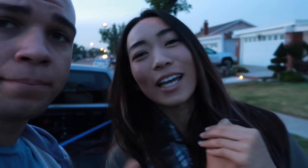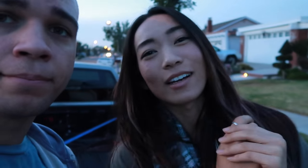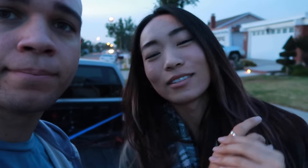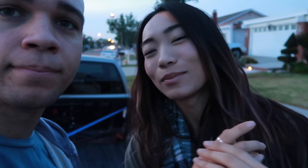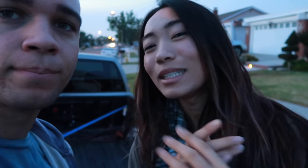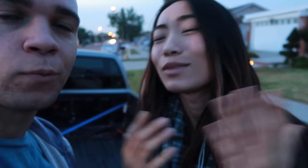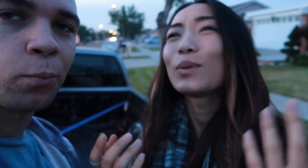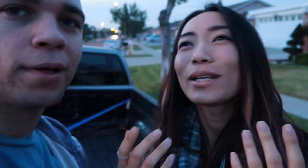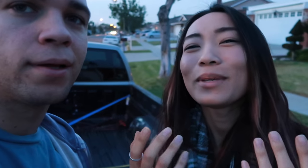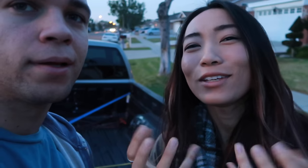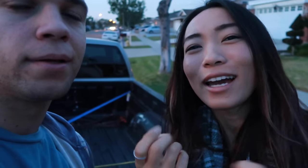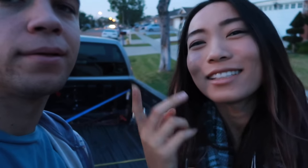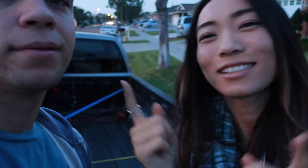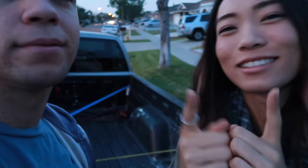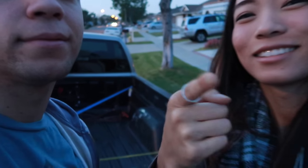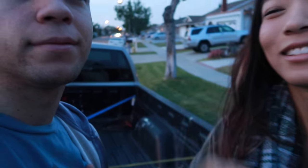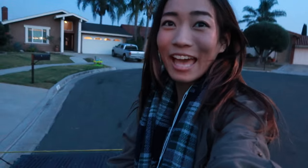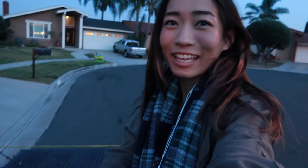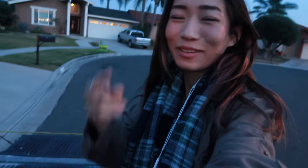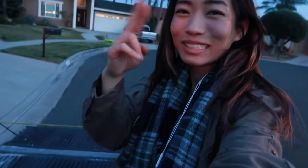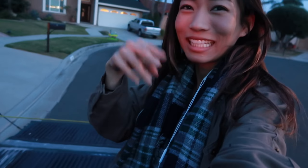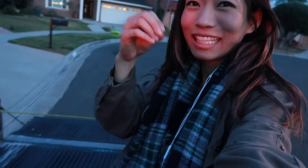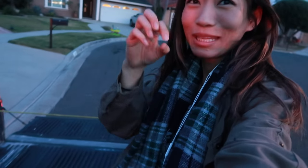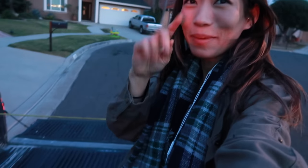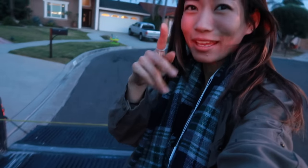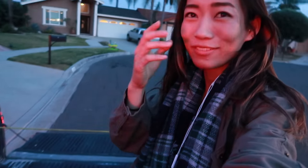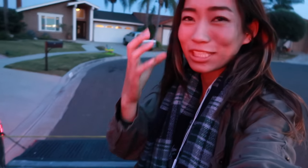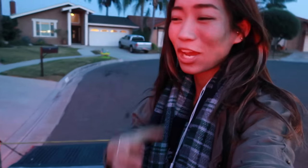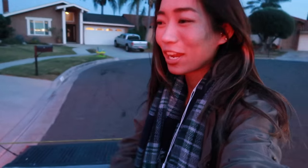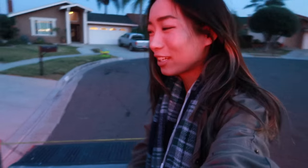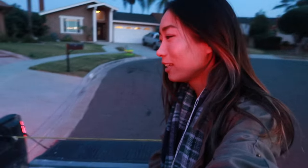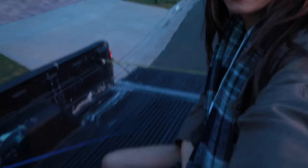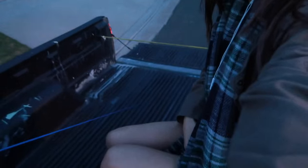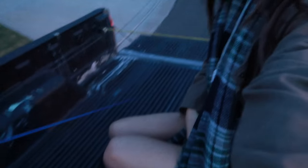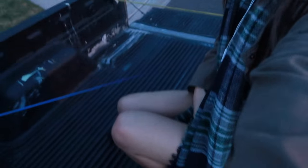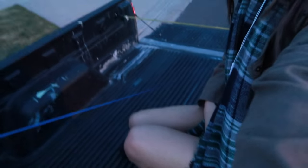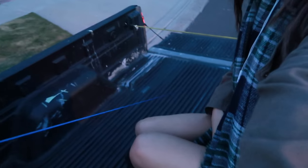yeah we just want to meet you guys. Ah I'm sitting in back of his car